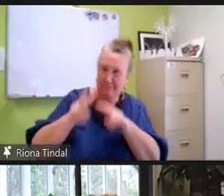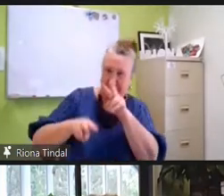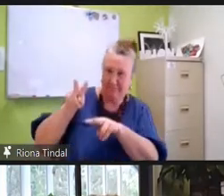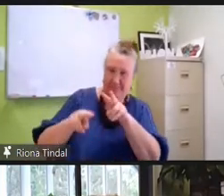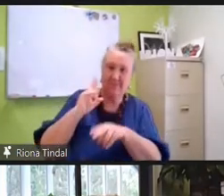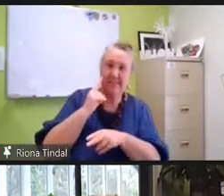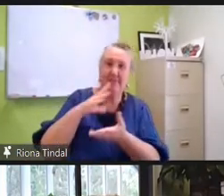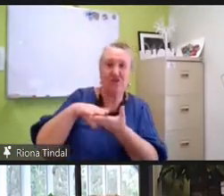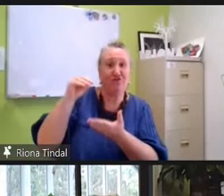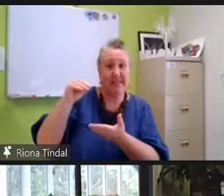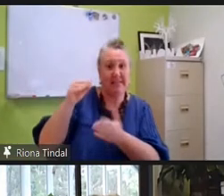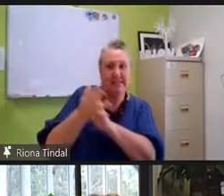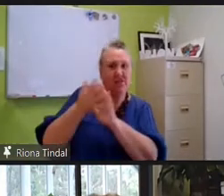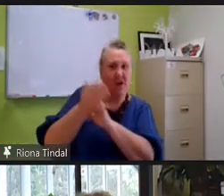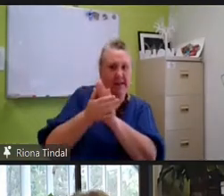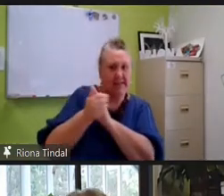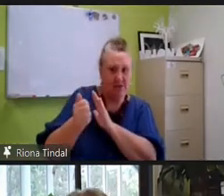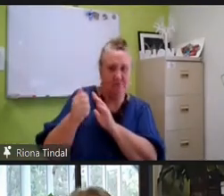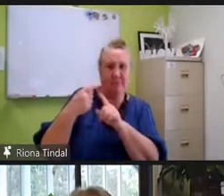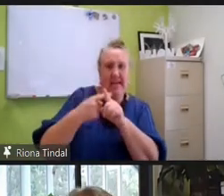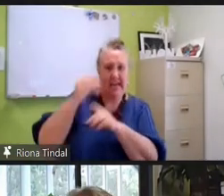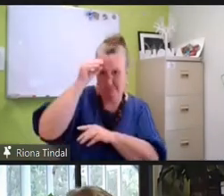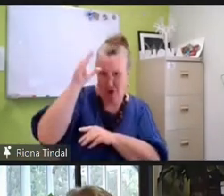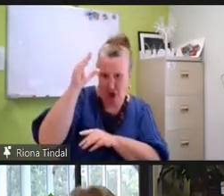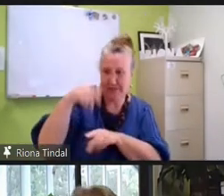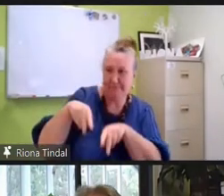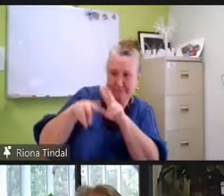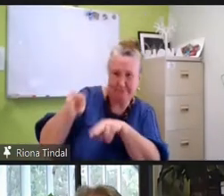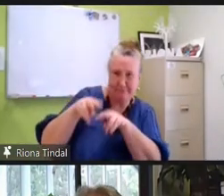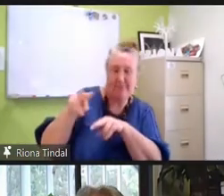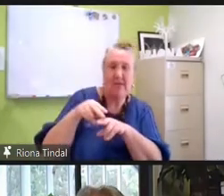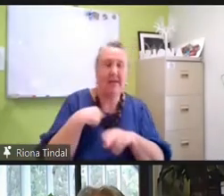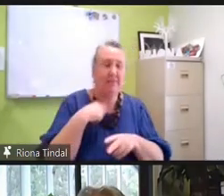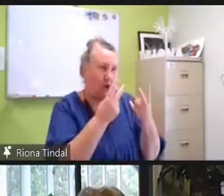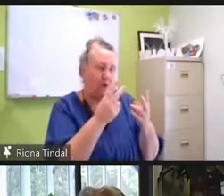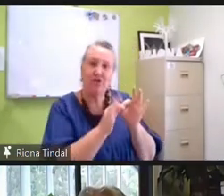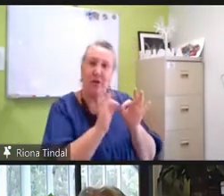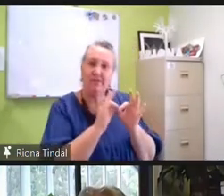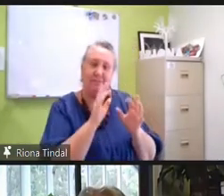and student work well together. First of all, I look at the signing skills of the deaf student